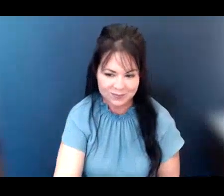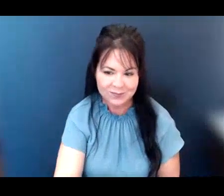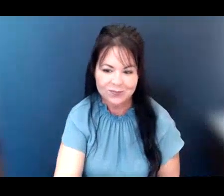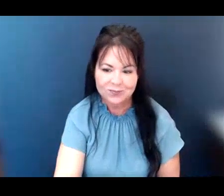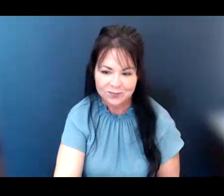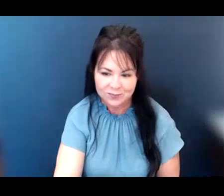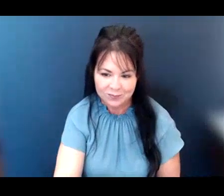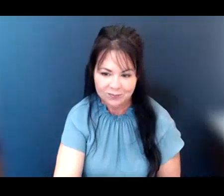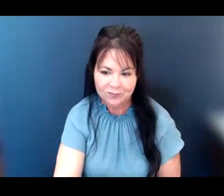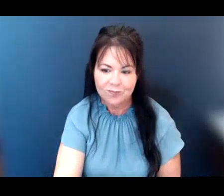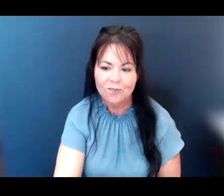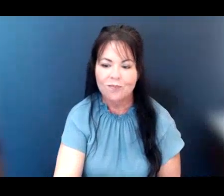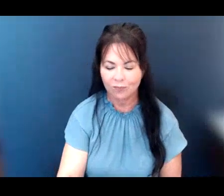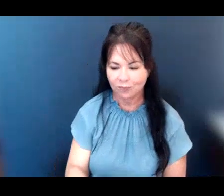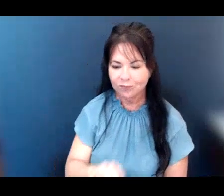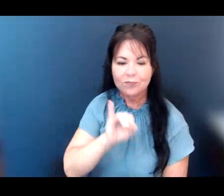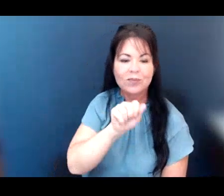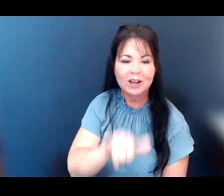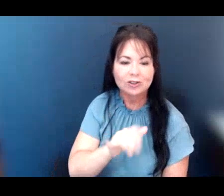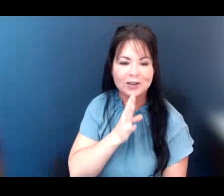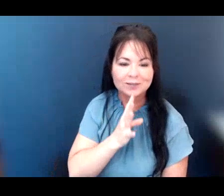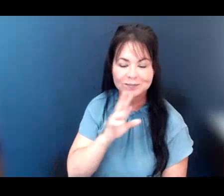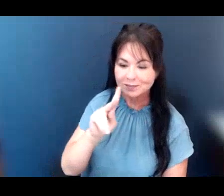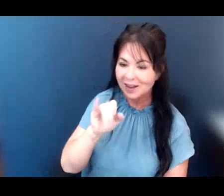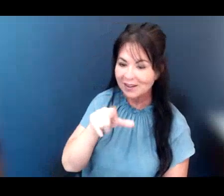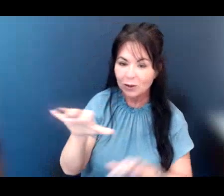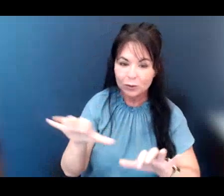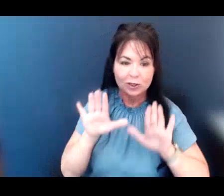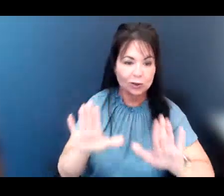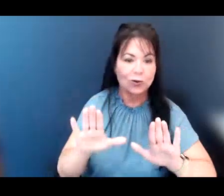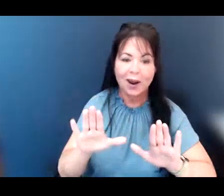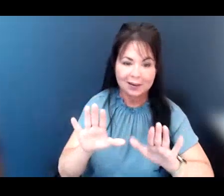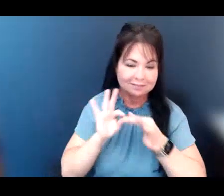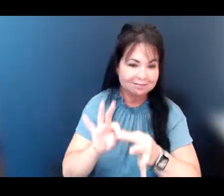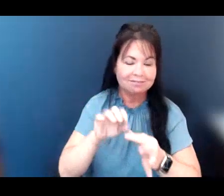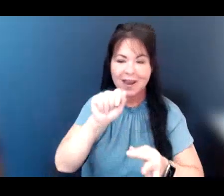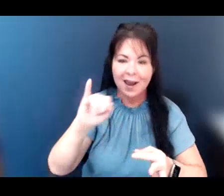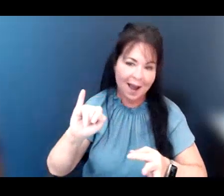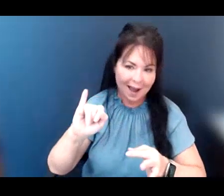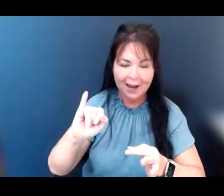Kelly gave a great overview of the AI issue. And I have a couple of comments I would like to add to that,